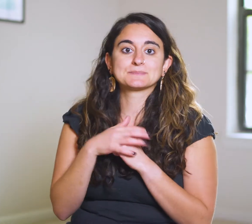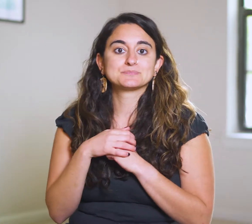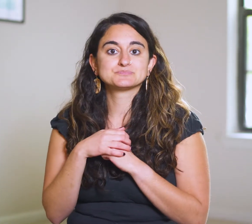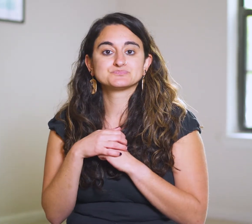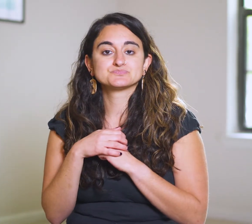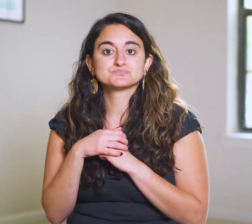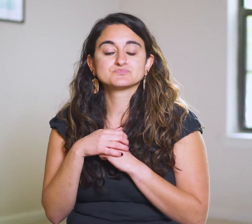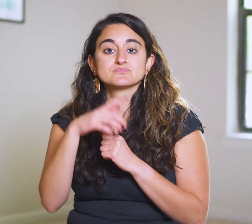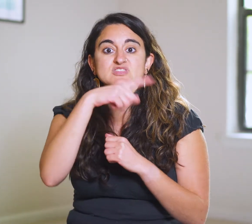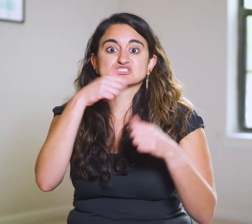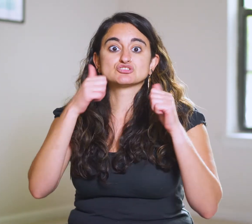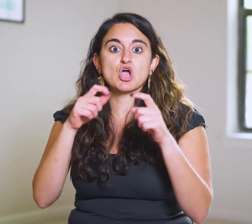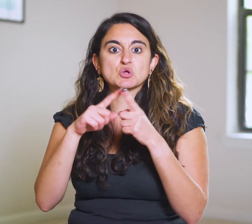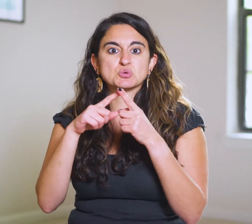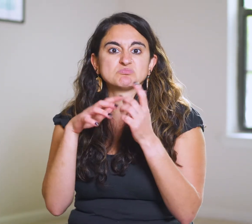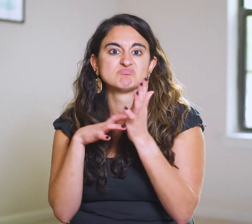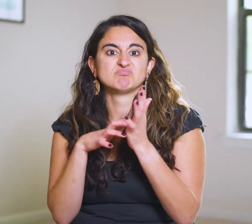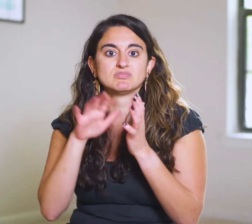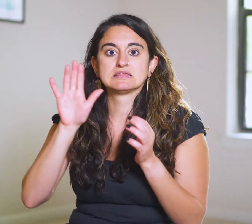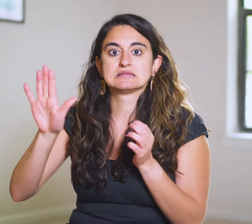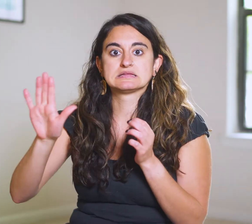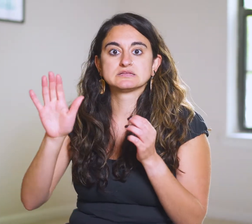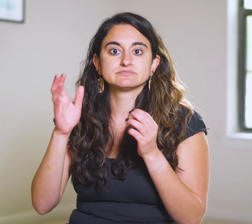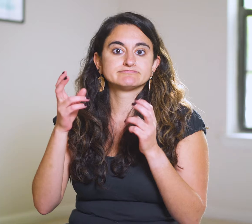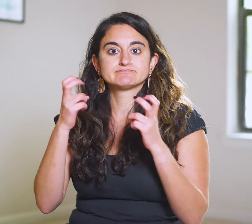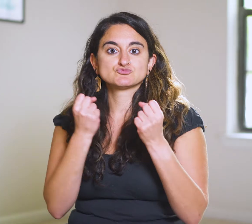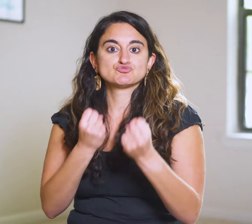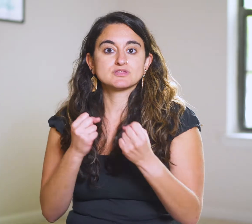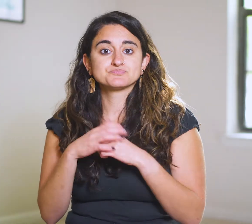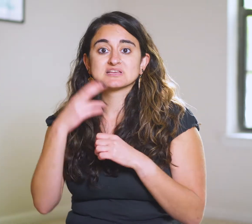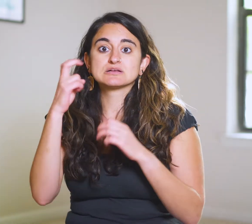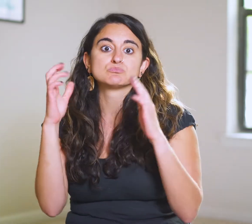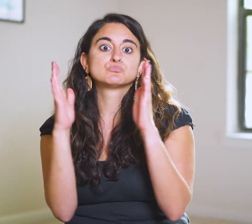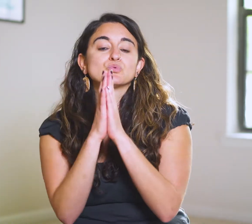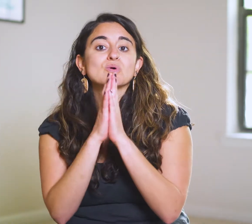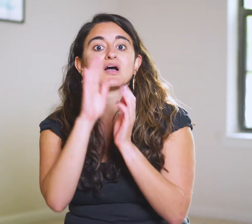As they’re trying to weaken his resolve, he prays,